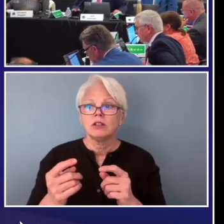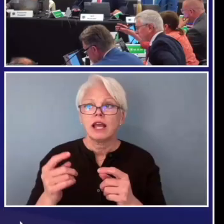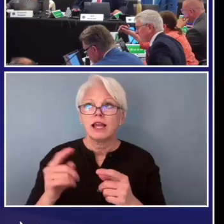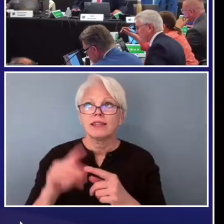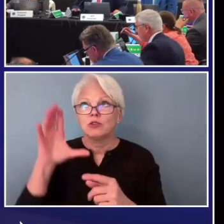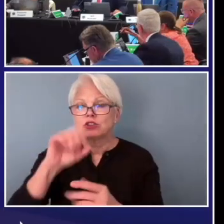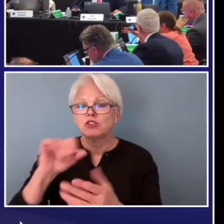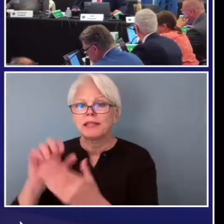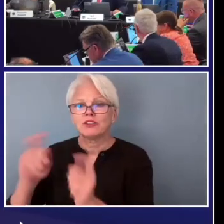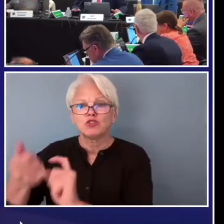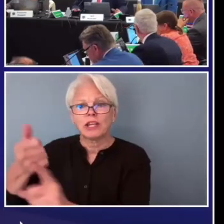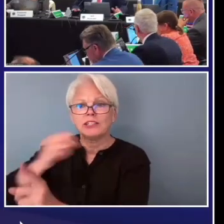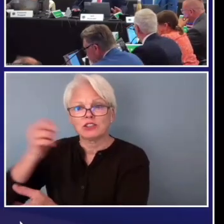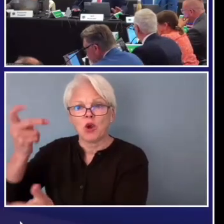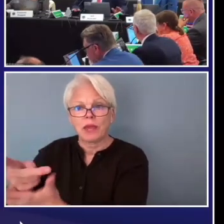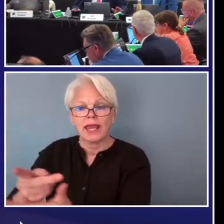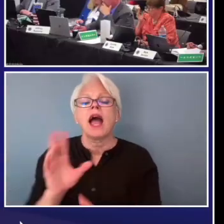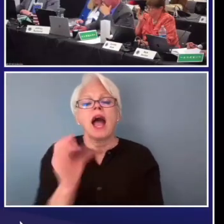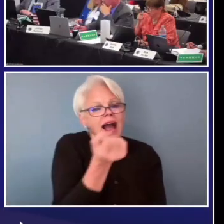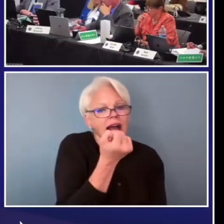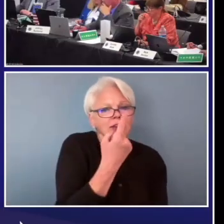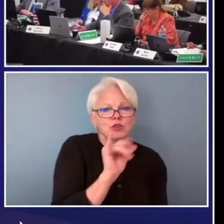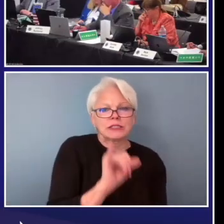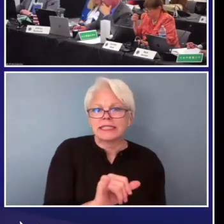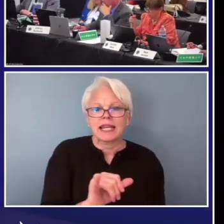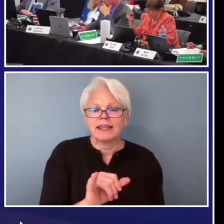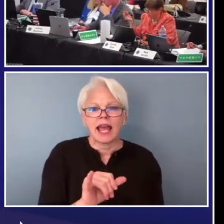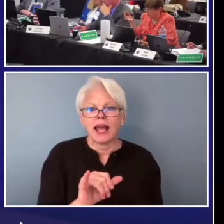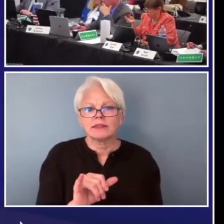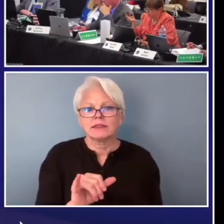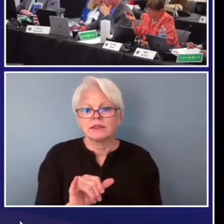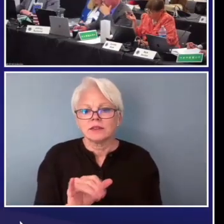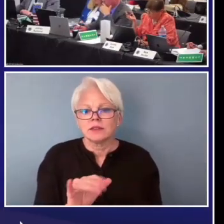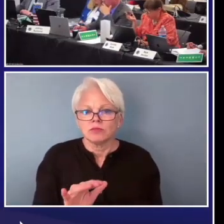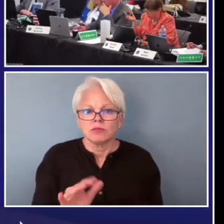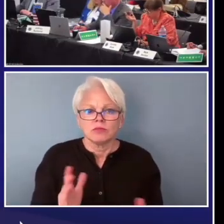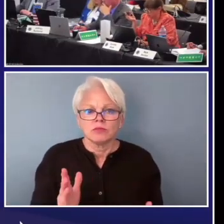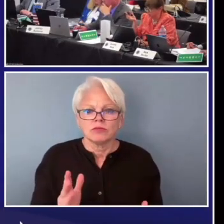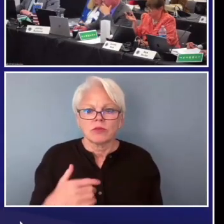I understand that, and I, and I'm not actually, I mean, I think that I can get with that flow.